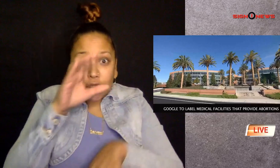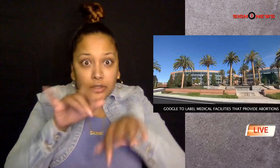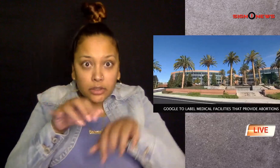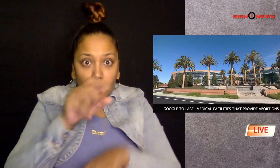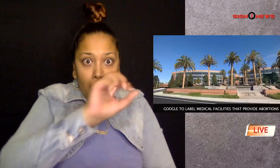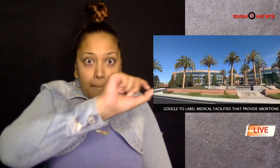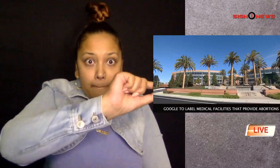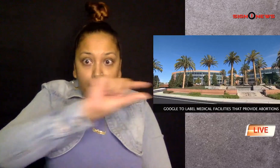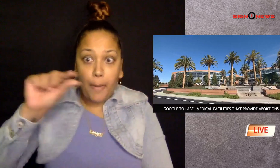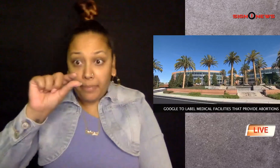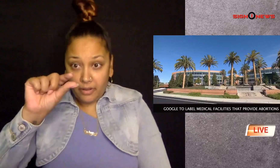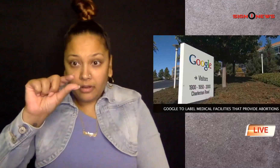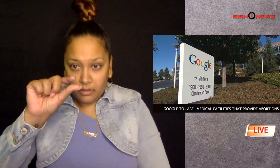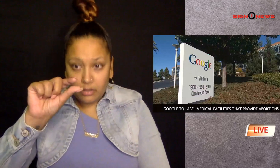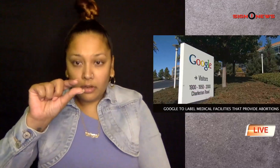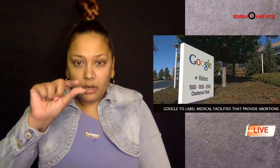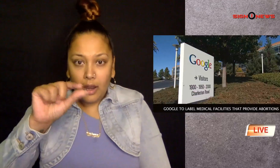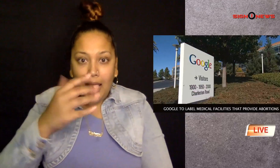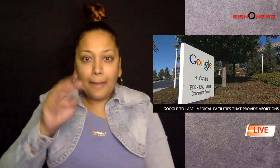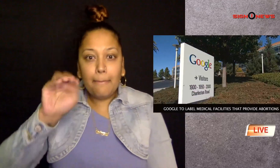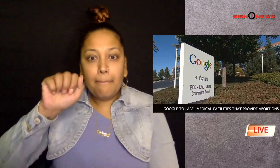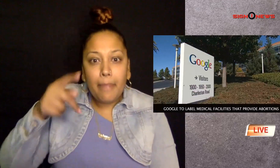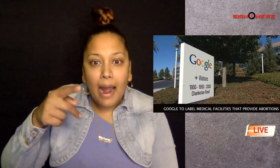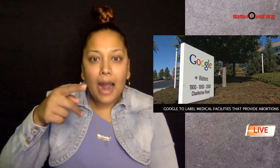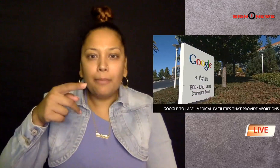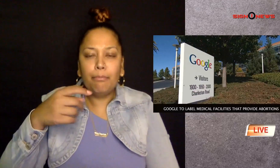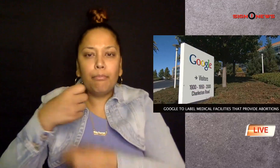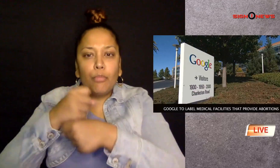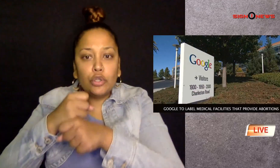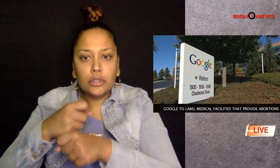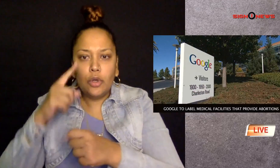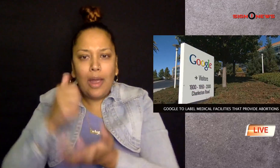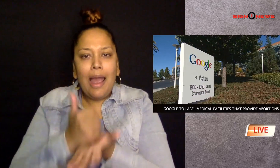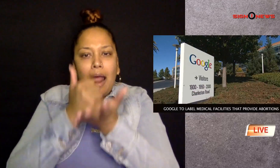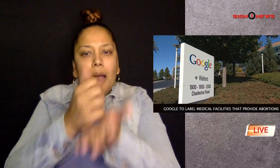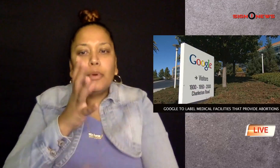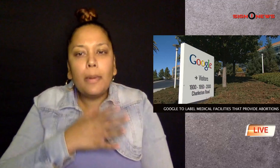the company says it will be prominently displayed on its search and map